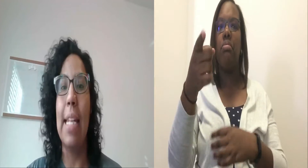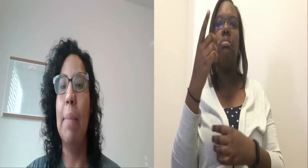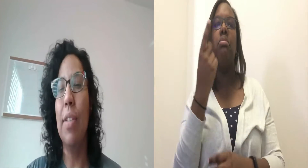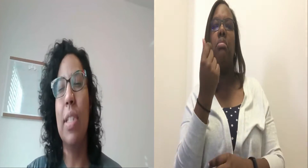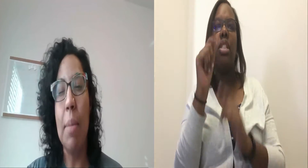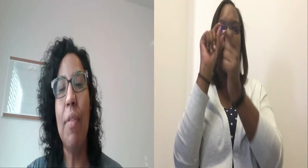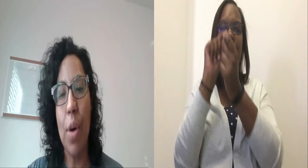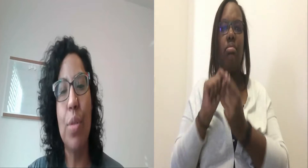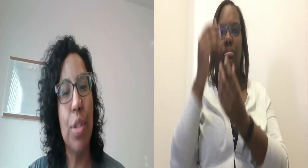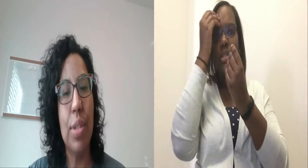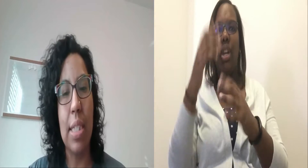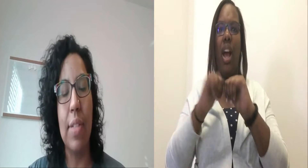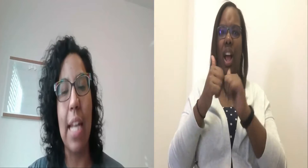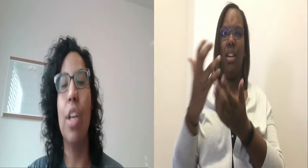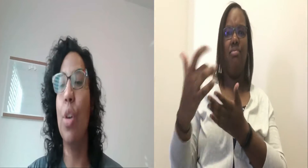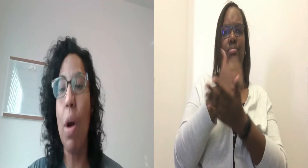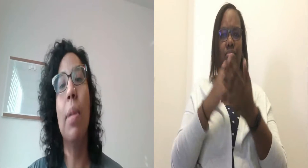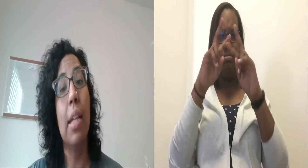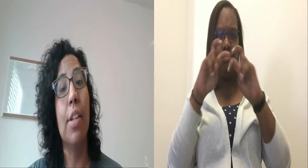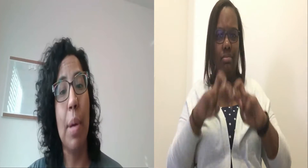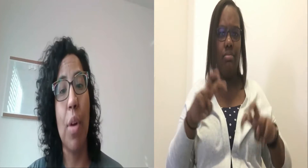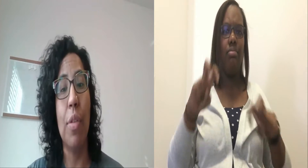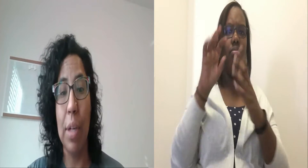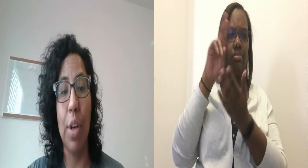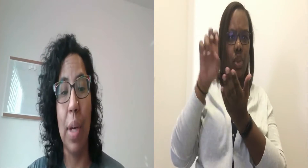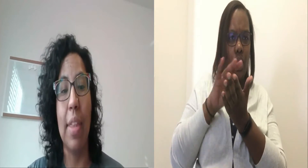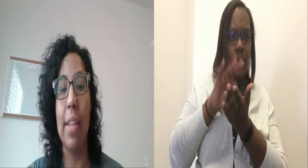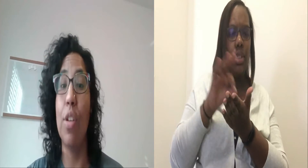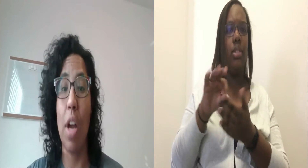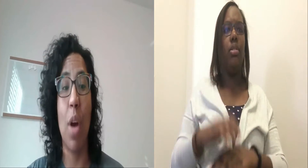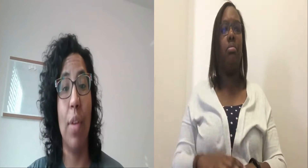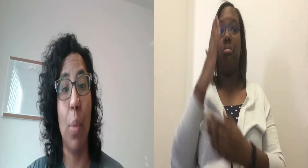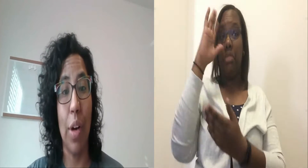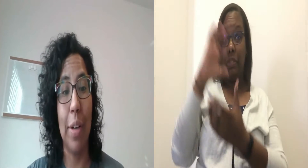and I believe some of those uses of data you're probably a little bit more familiar with in your non-profit work